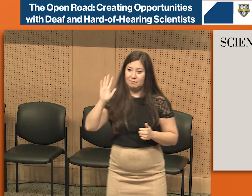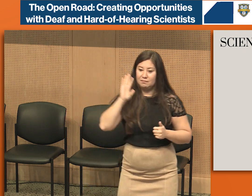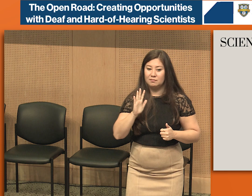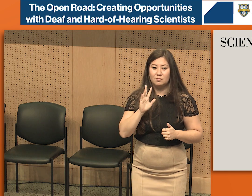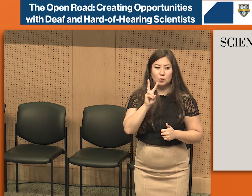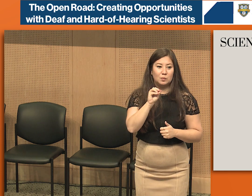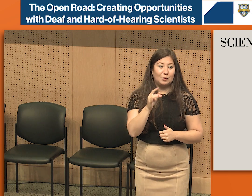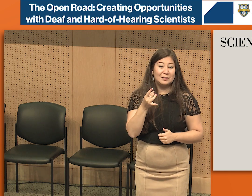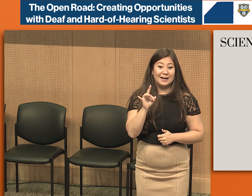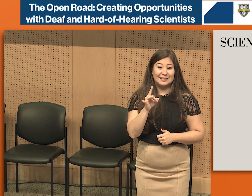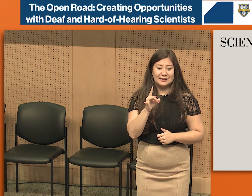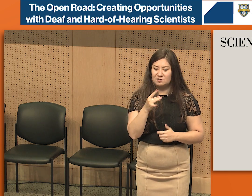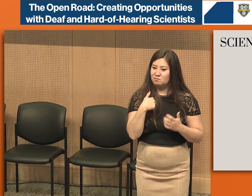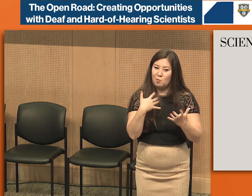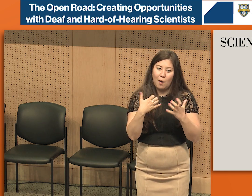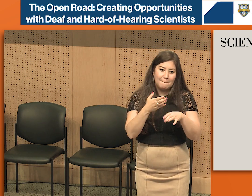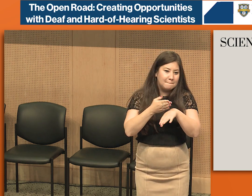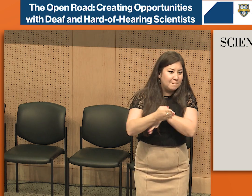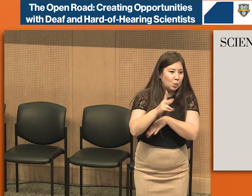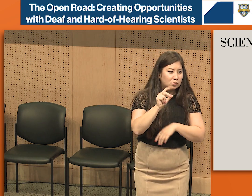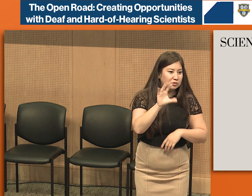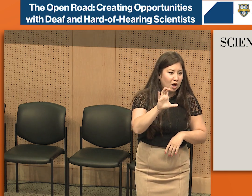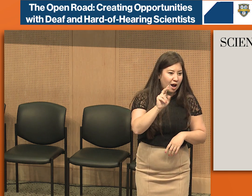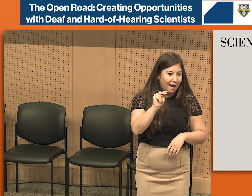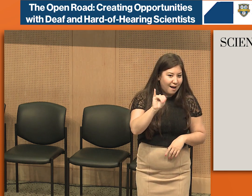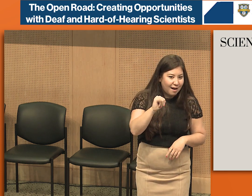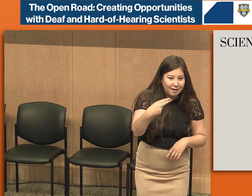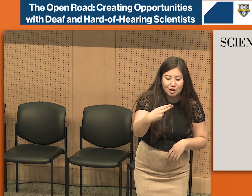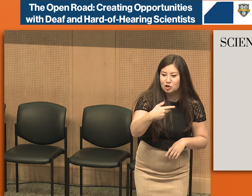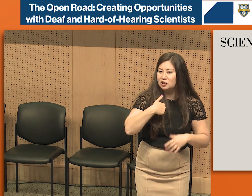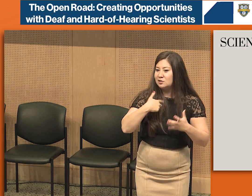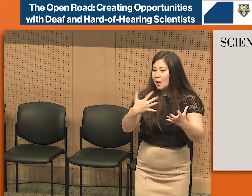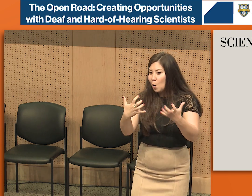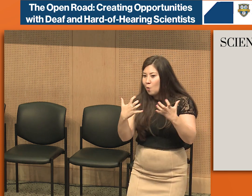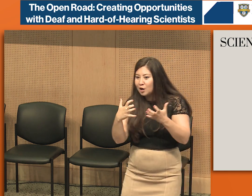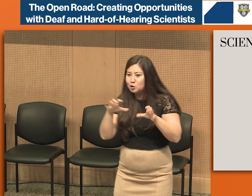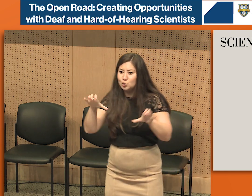my trajectory and my goals for my career. I wanted to do research.